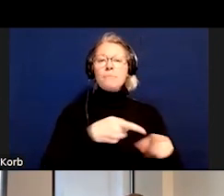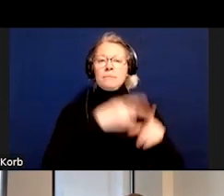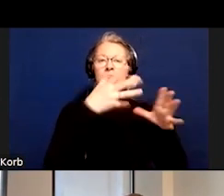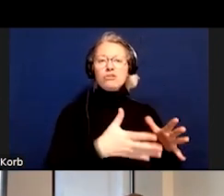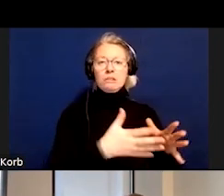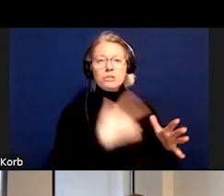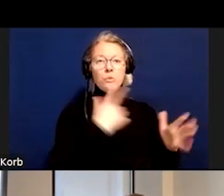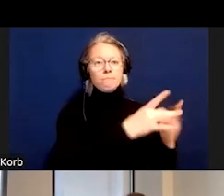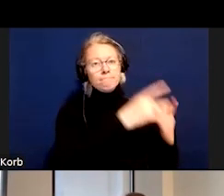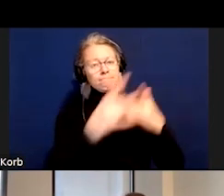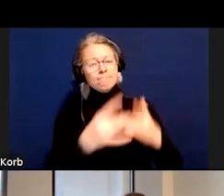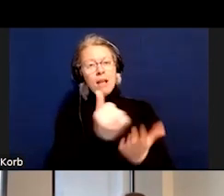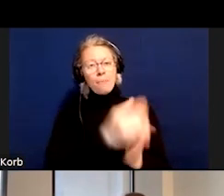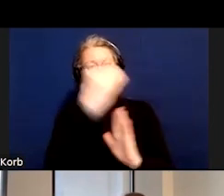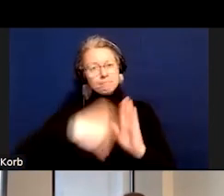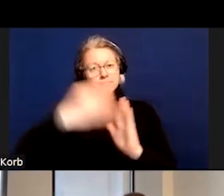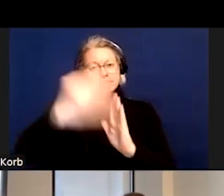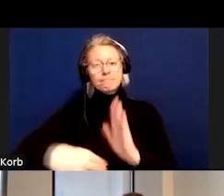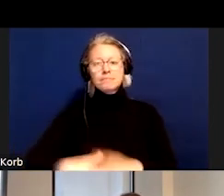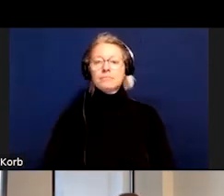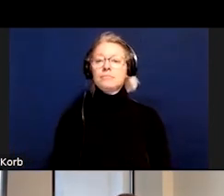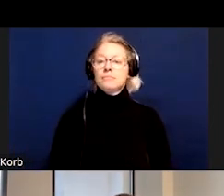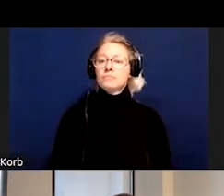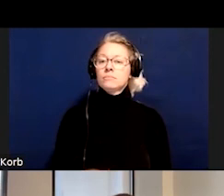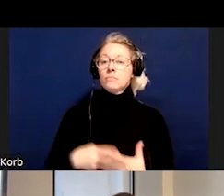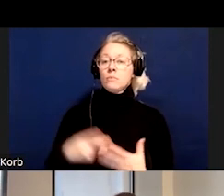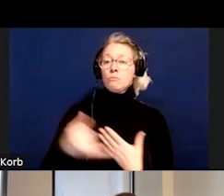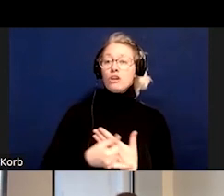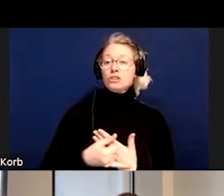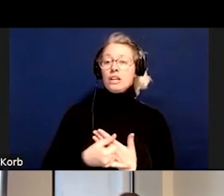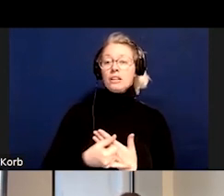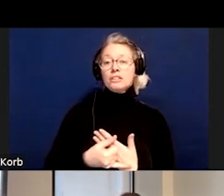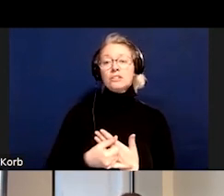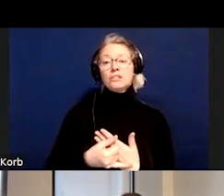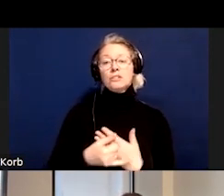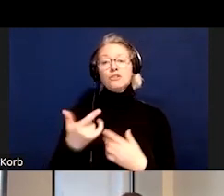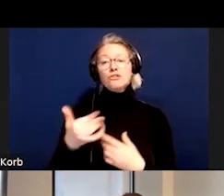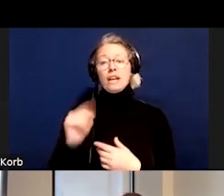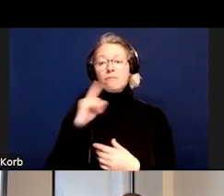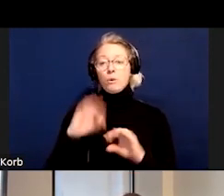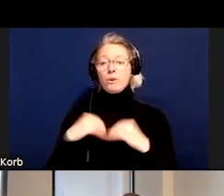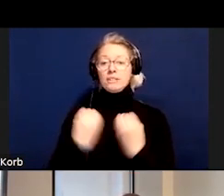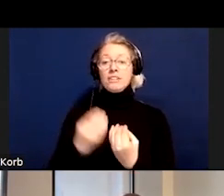The Project Grant for Organizations provides project funding to non-profit arts organizations.